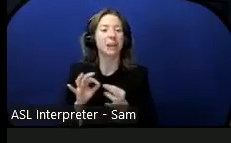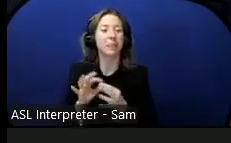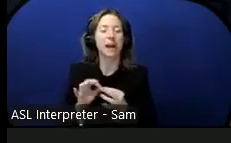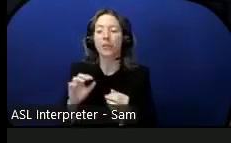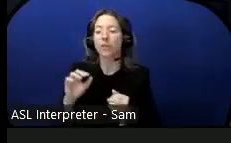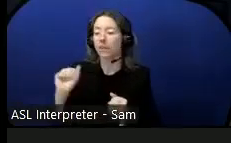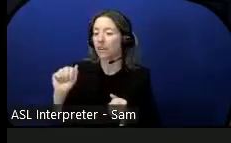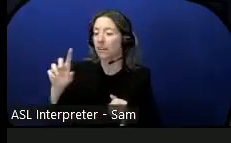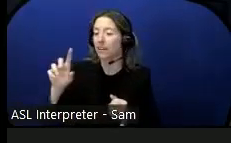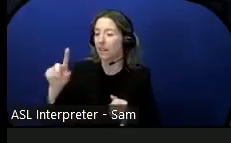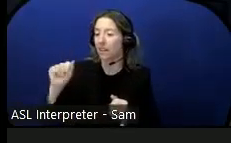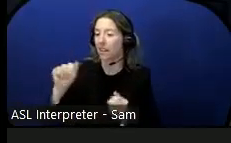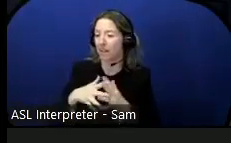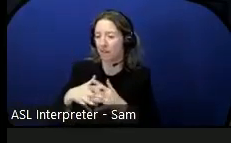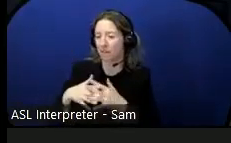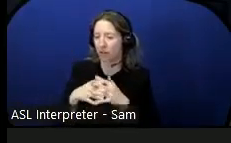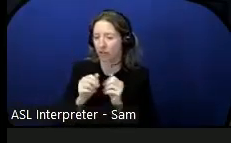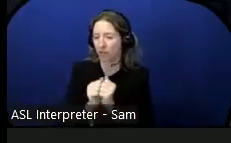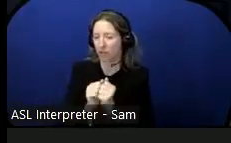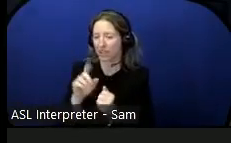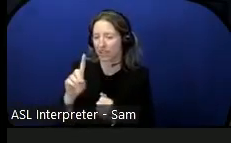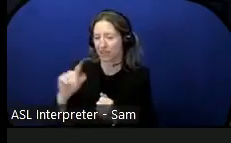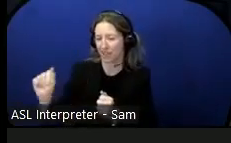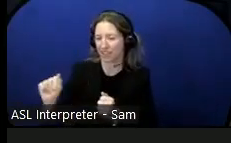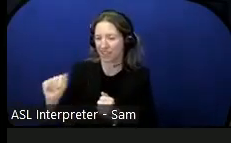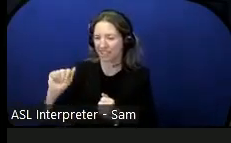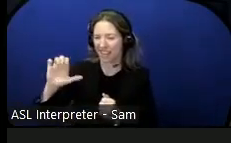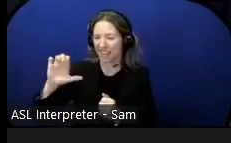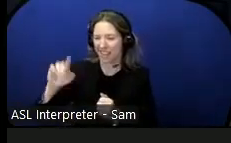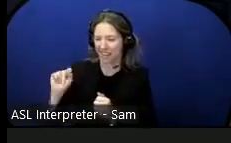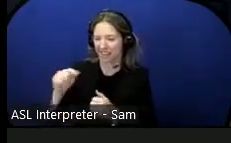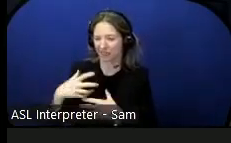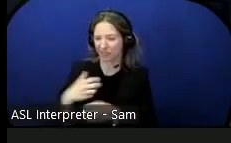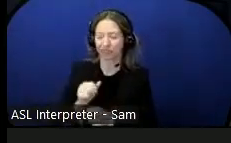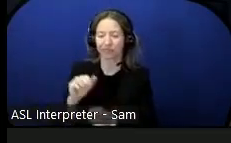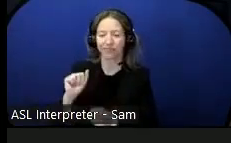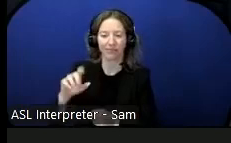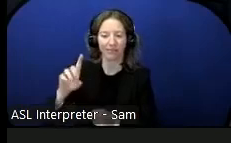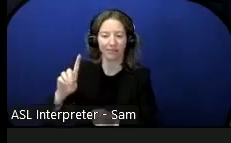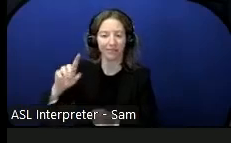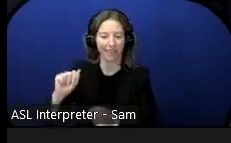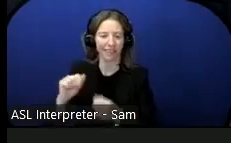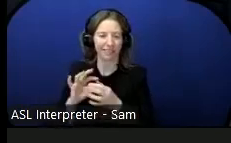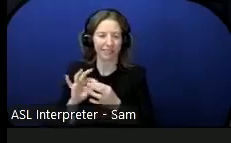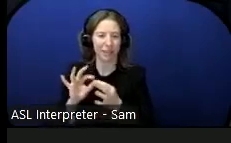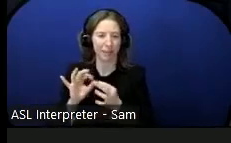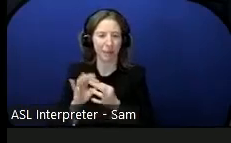I'm president founder here at WeCo, and we've already given a couple of great webinars